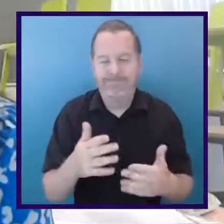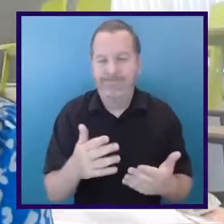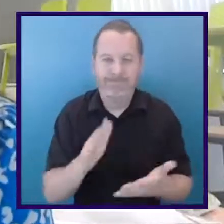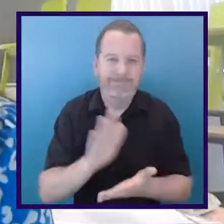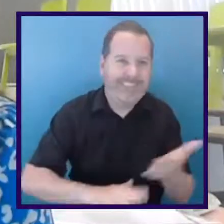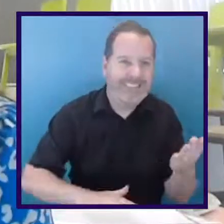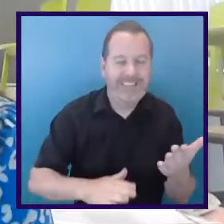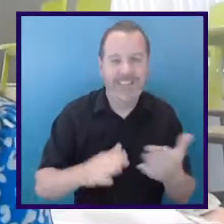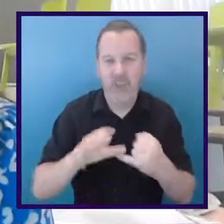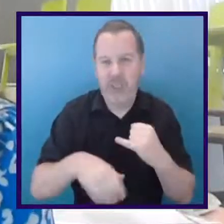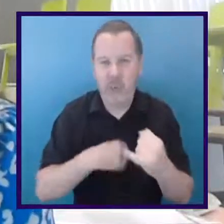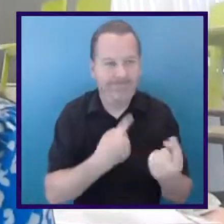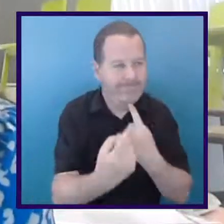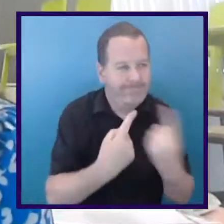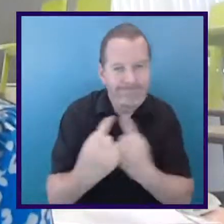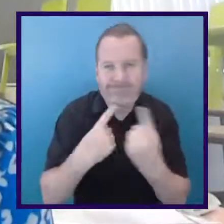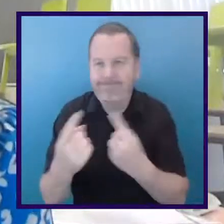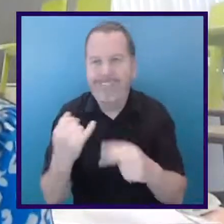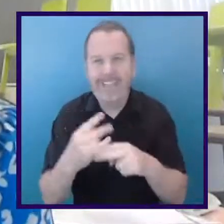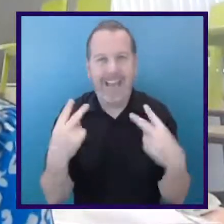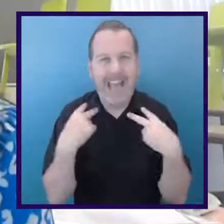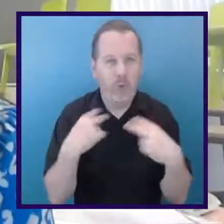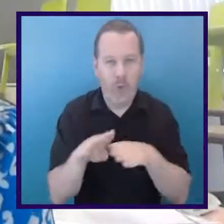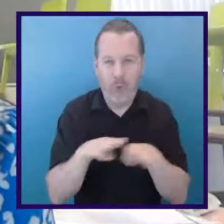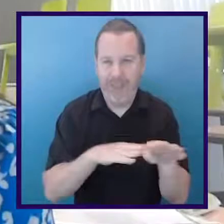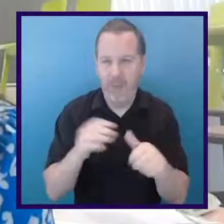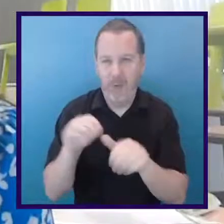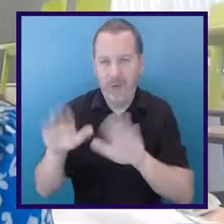teacher or with their peers, and that has had an impact on our numbers at GCSE.